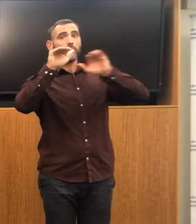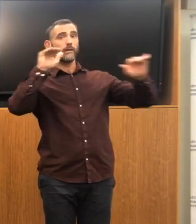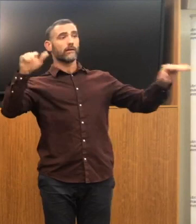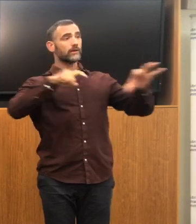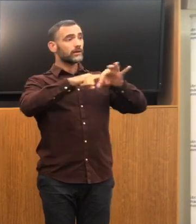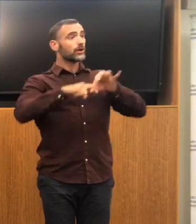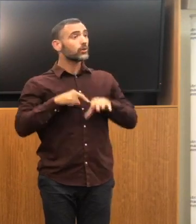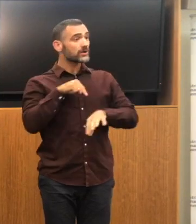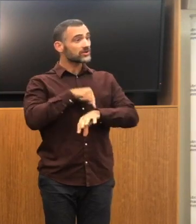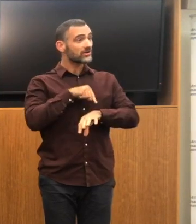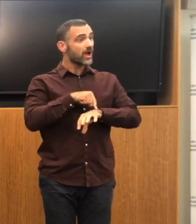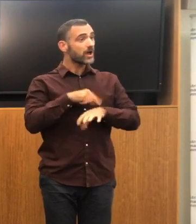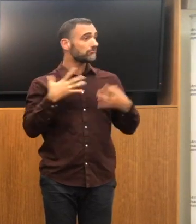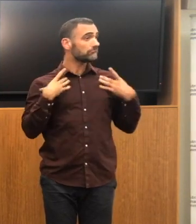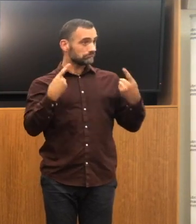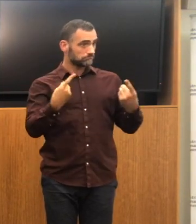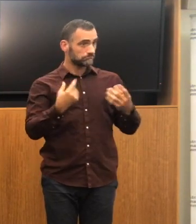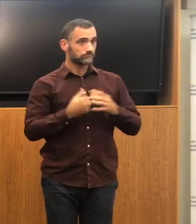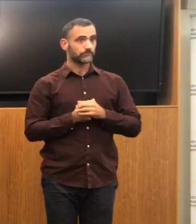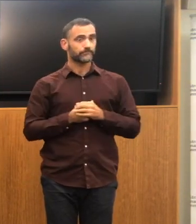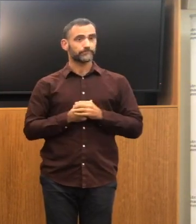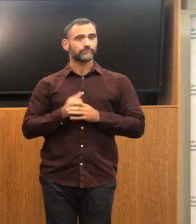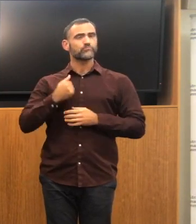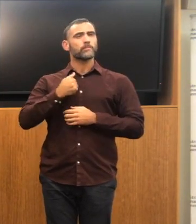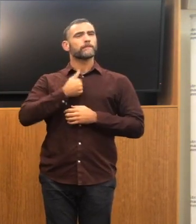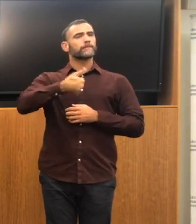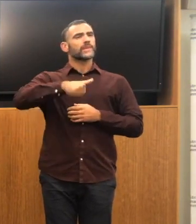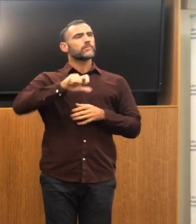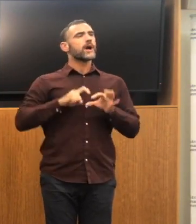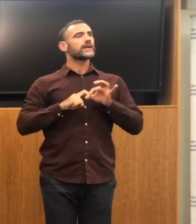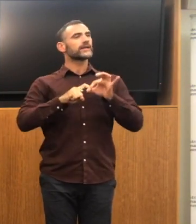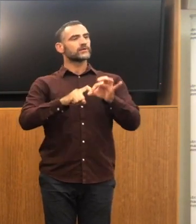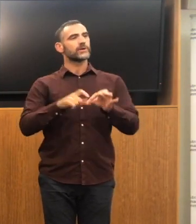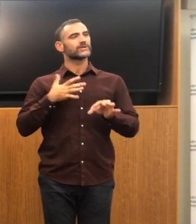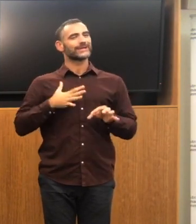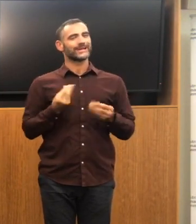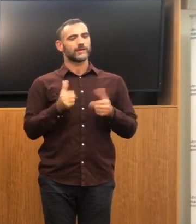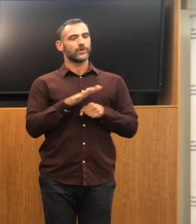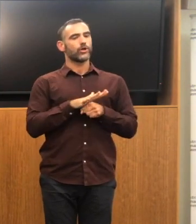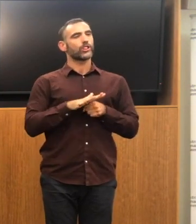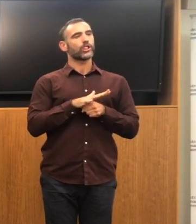But my next question requires a bit of local context. This one's for you, Nujeen.